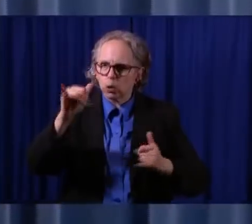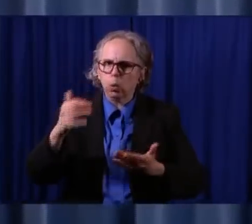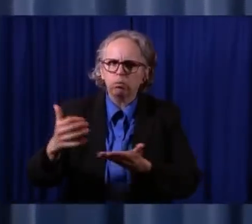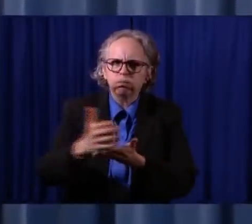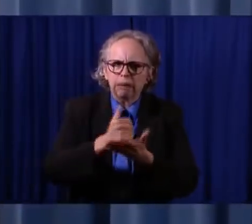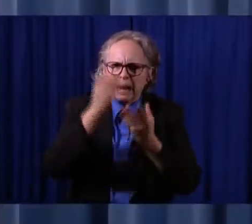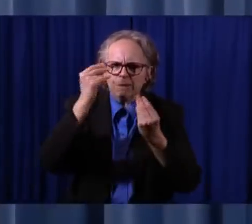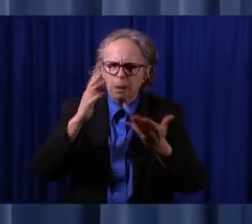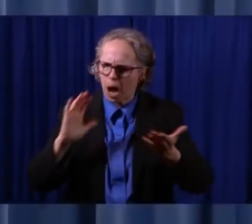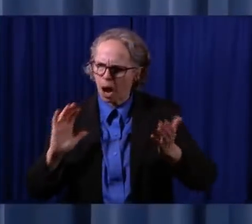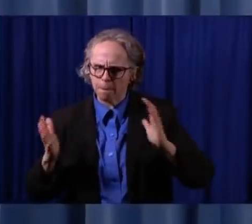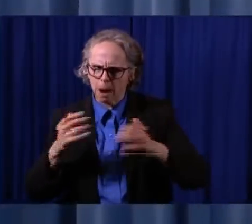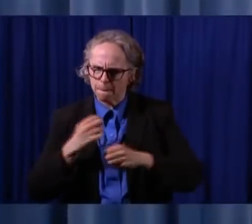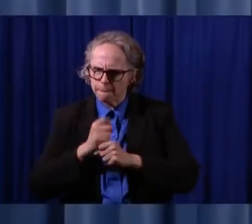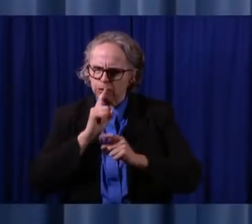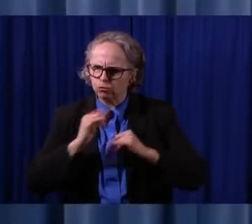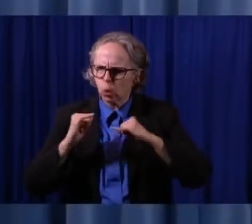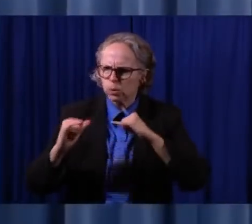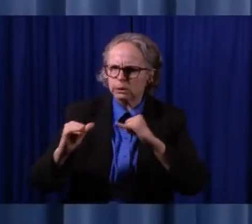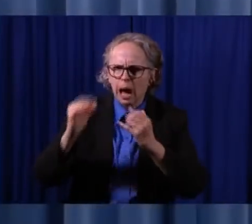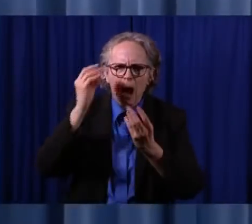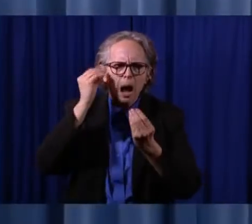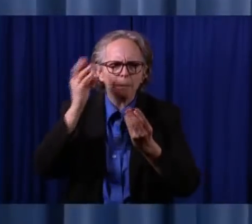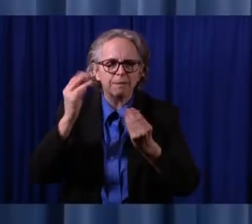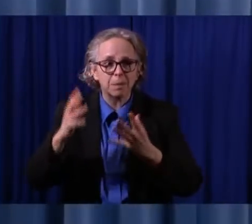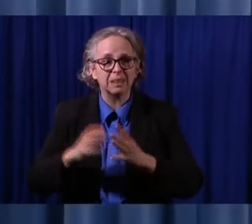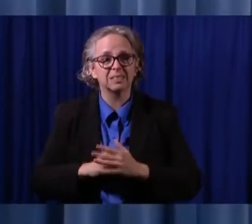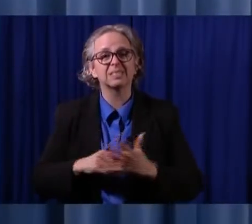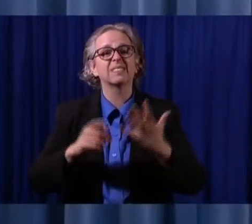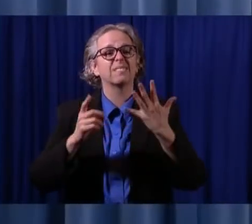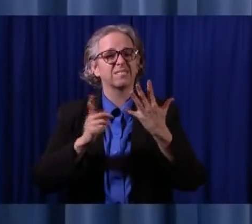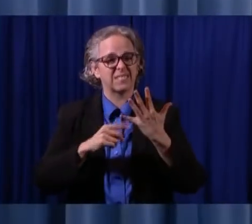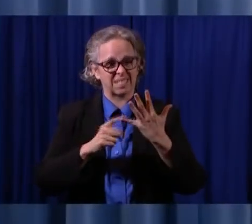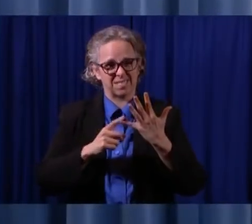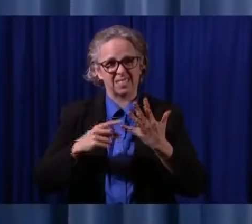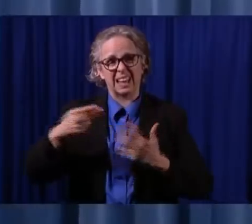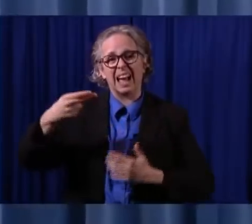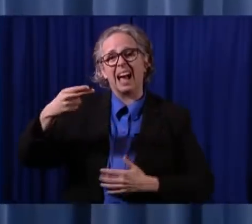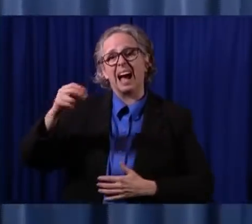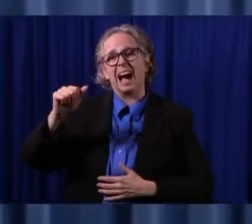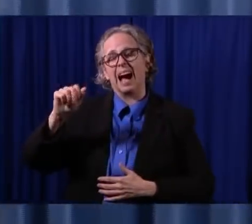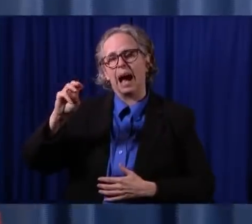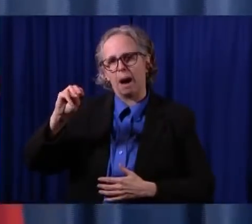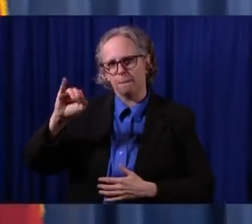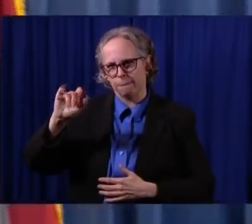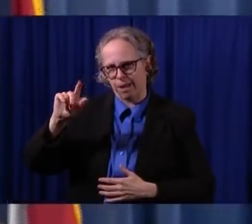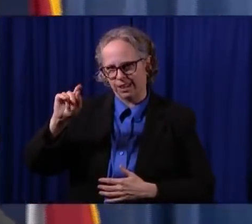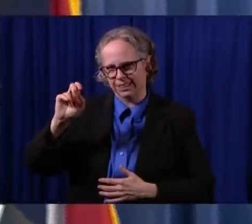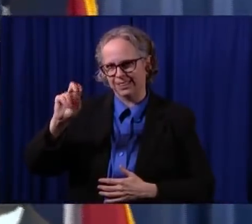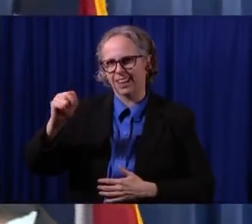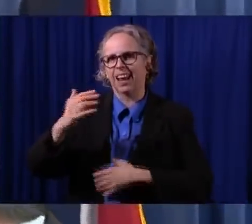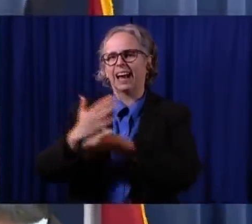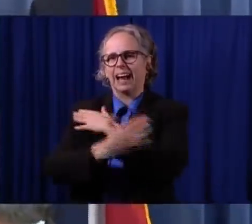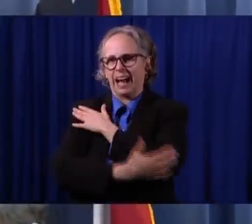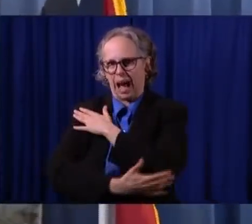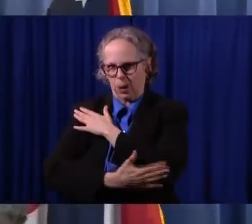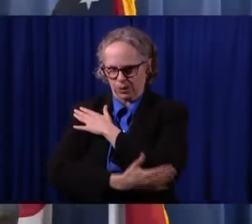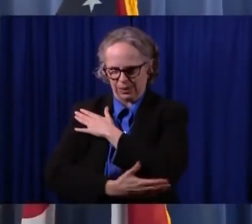SHARING THIS WITH THE COUNTIES. MANY TIMES, THEY HAVE THEIR OWN DATA, THAT HAVE THE SAME DATA WE ARE ALREADY LOOKING AT. WE